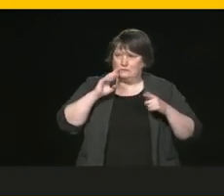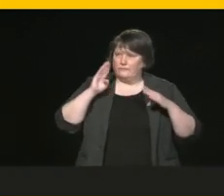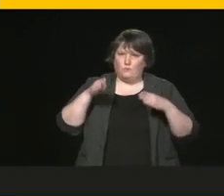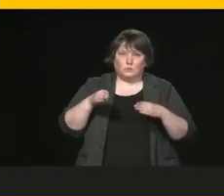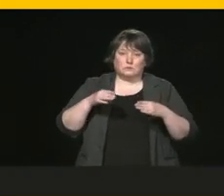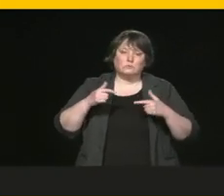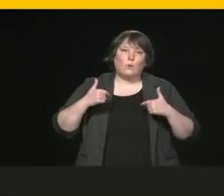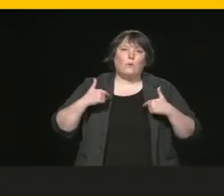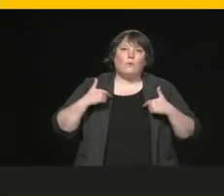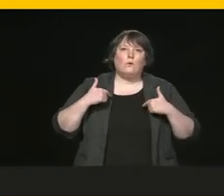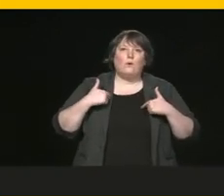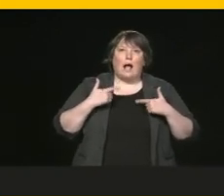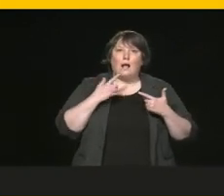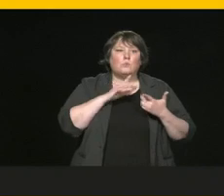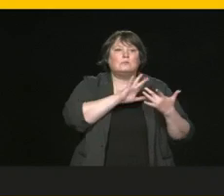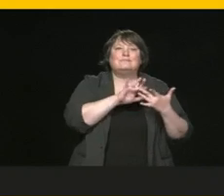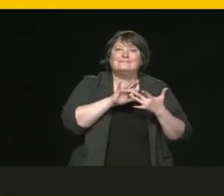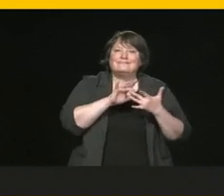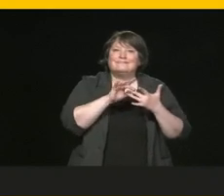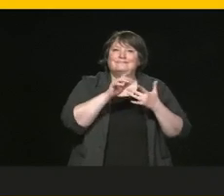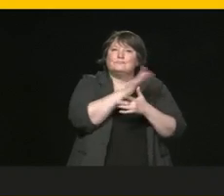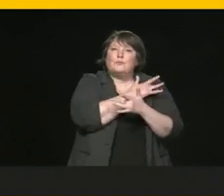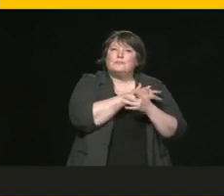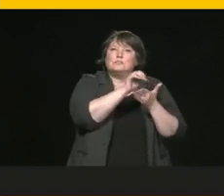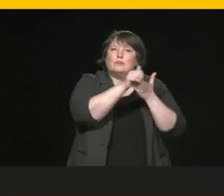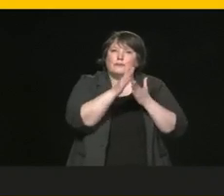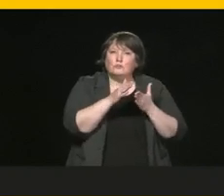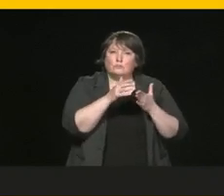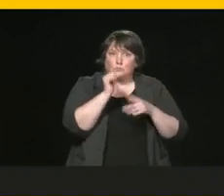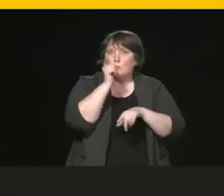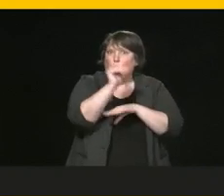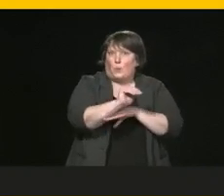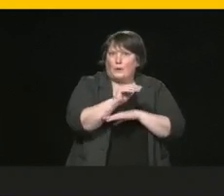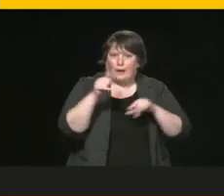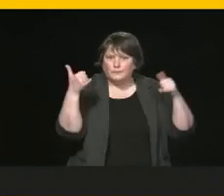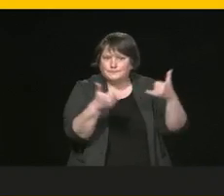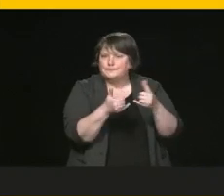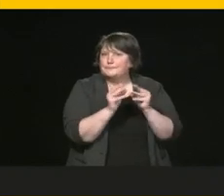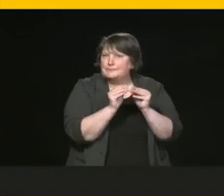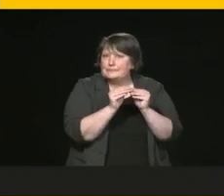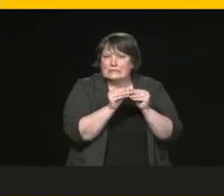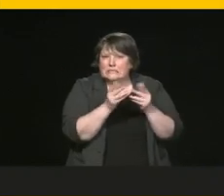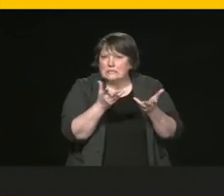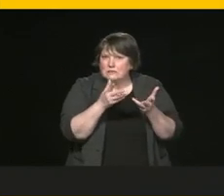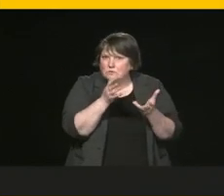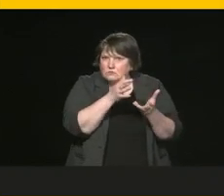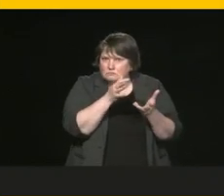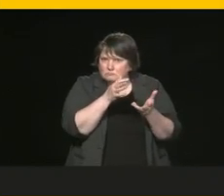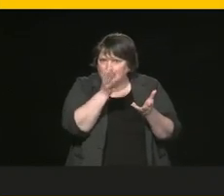NEED TO FOCUS ON AS A COUNTRY. THAT IS WHAT I WILL BE SPEAKING WITH PREMIERS ABOUT TOMORROW